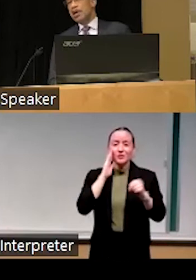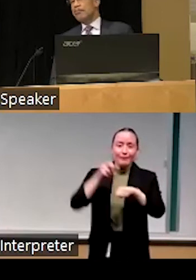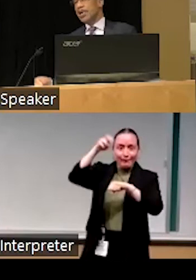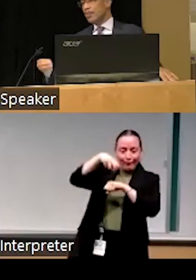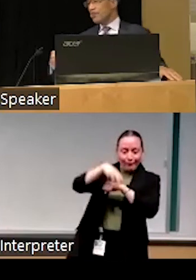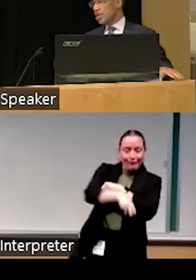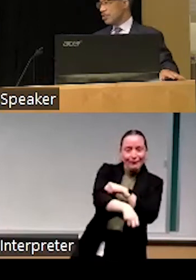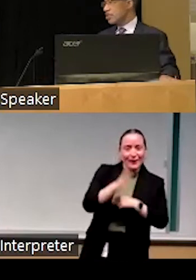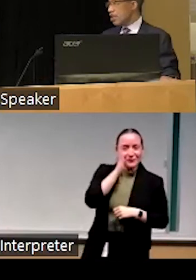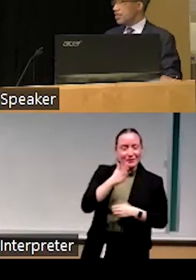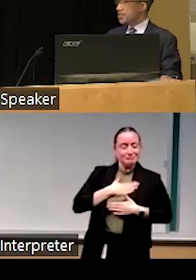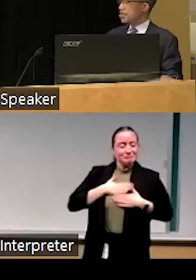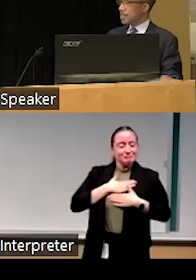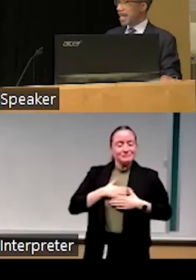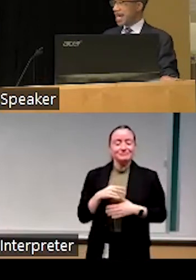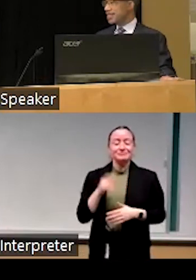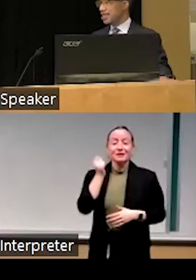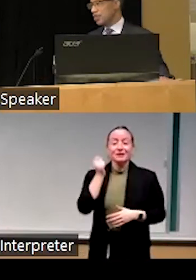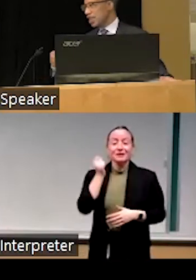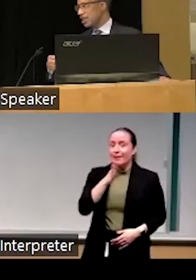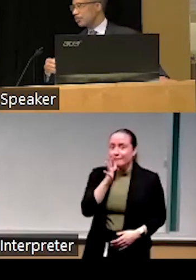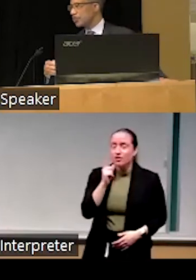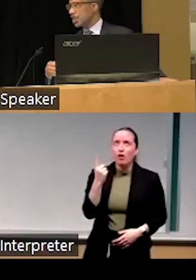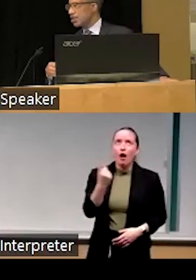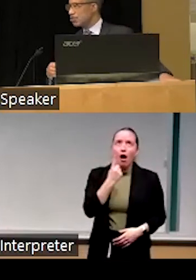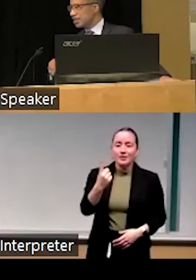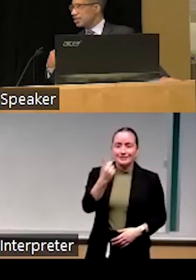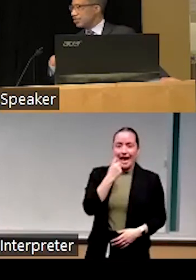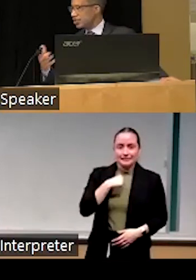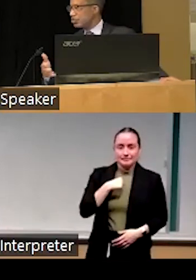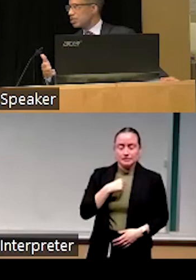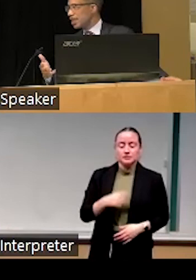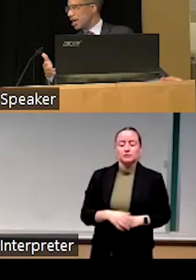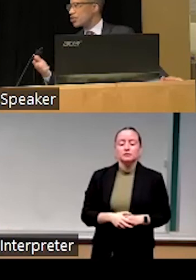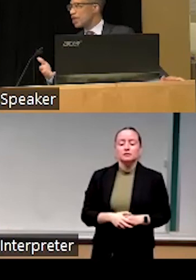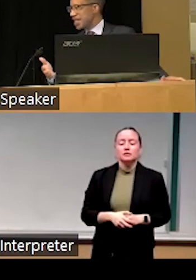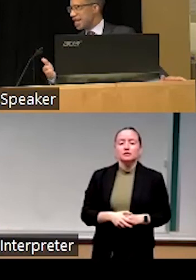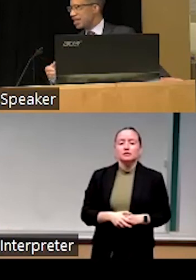um but my mother would always be asking me you know what what how was my day